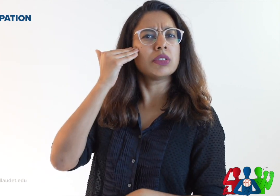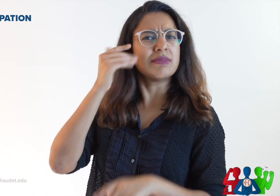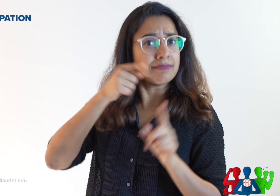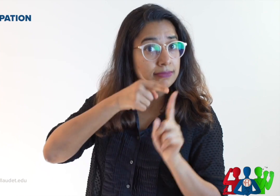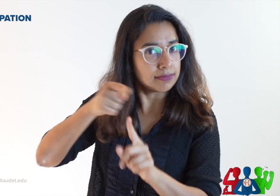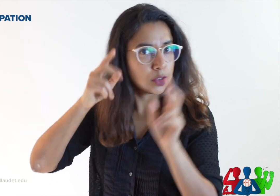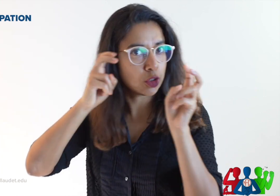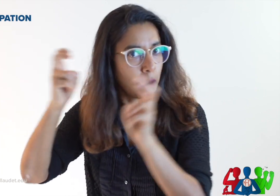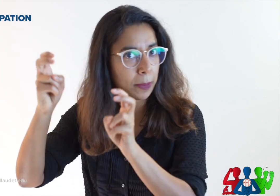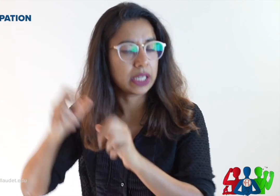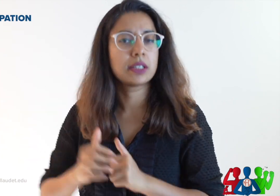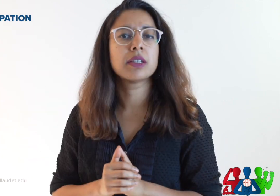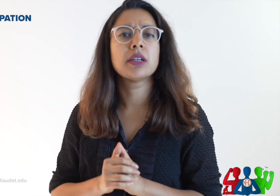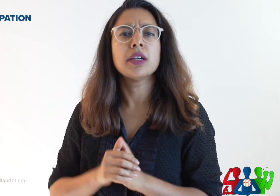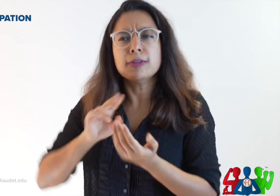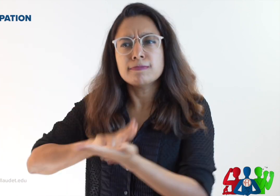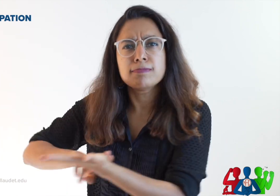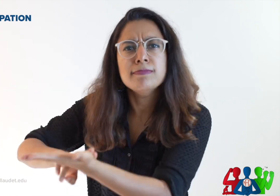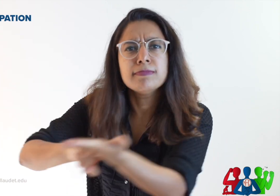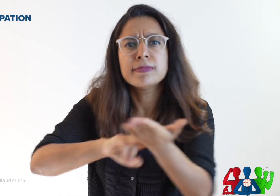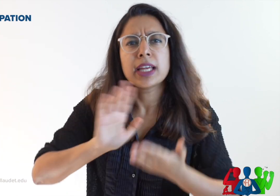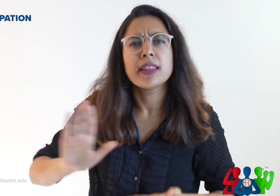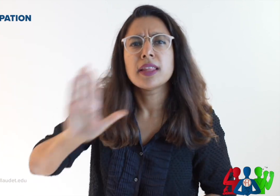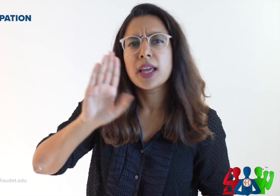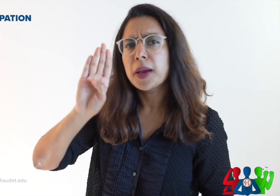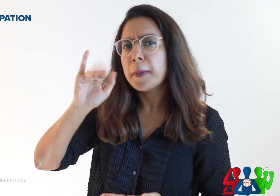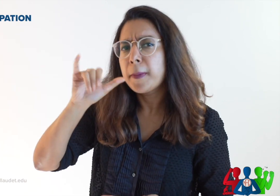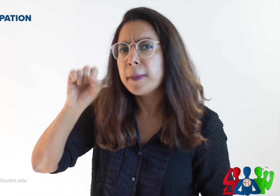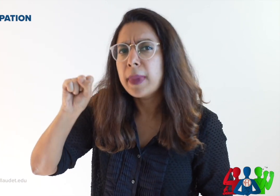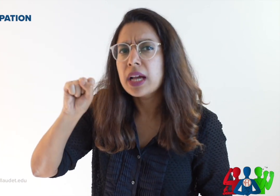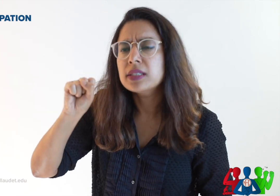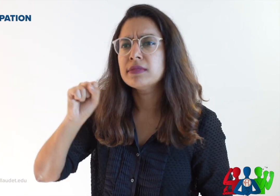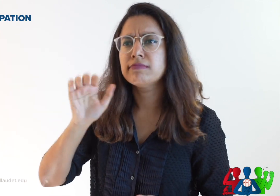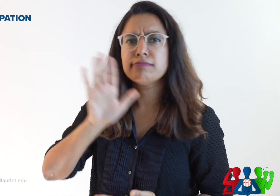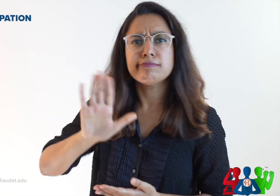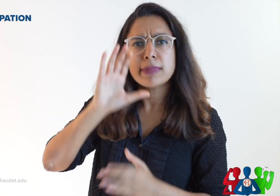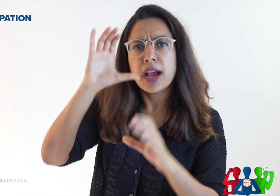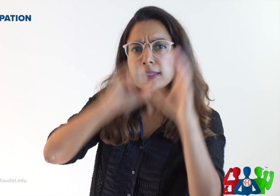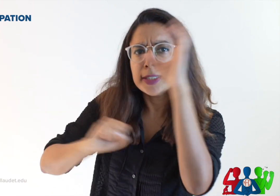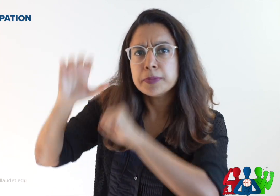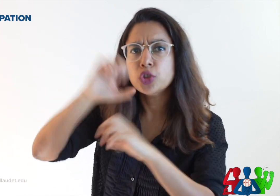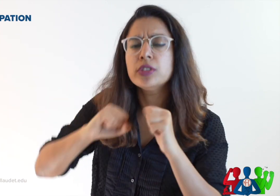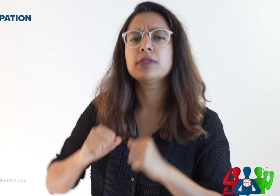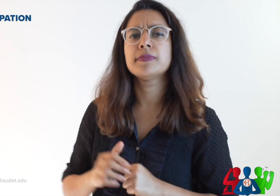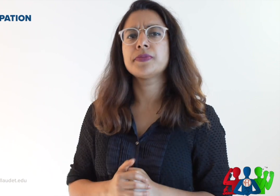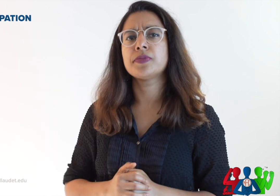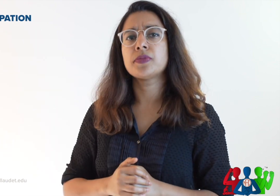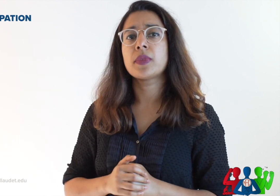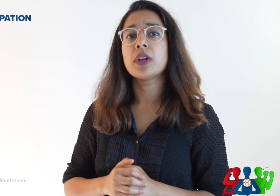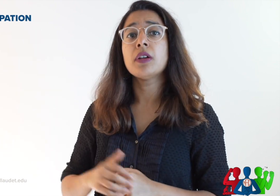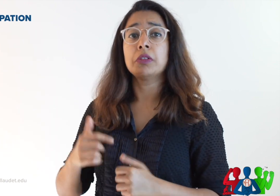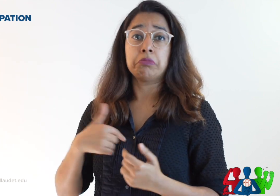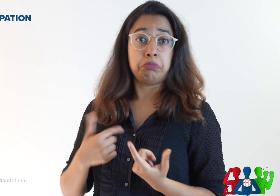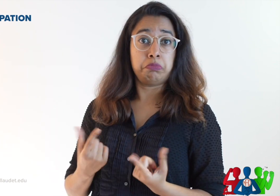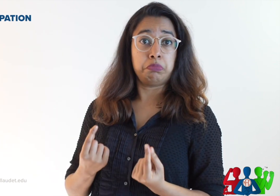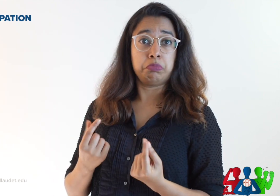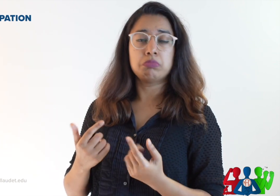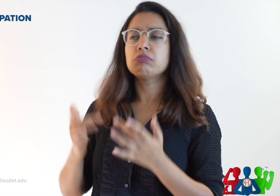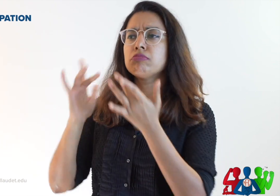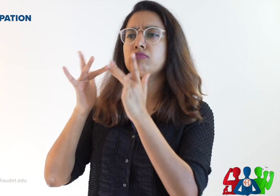We want to know what students bring to the reading exercise ahead of time. We want to know about their biases, their assumptions, and so on.